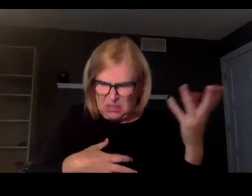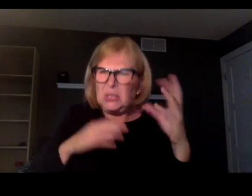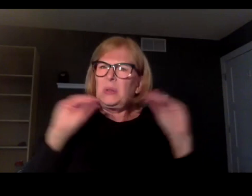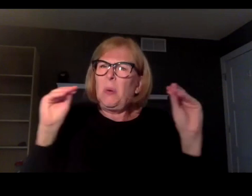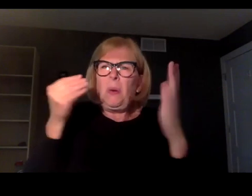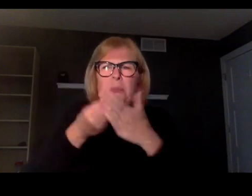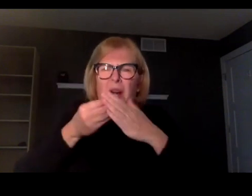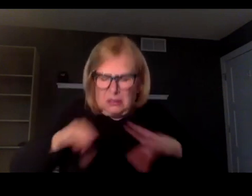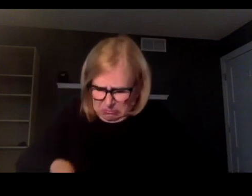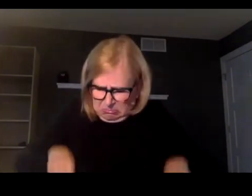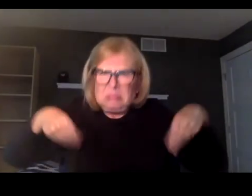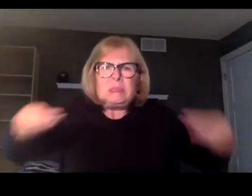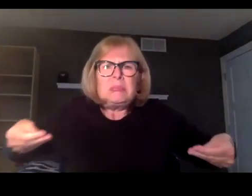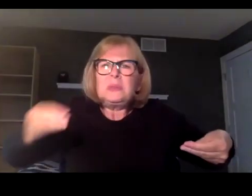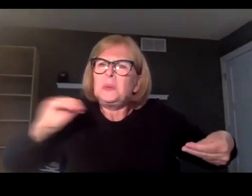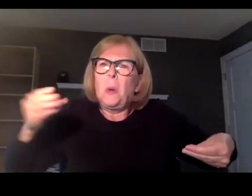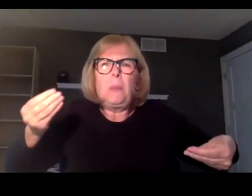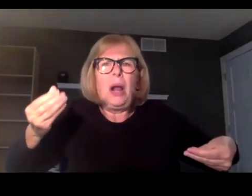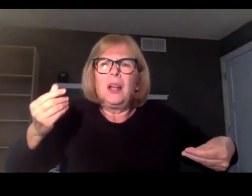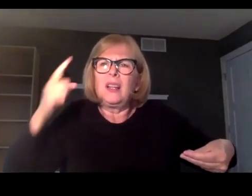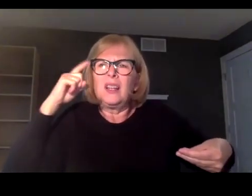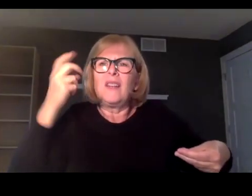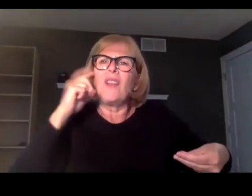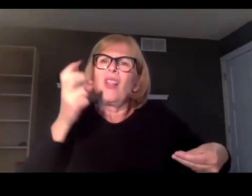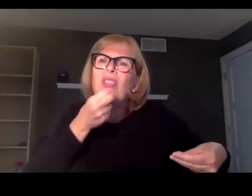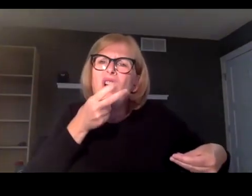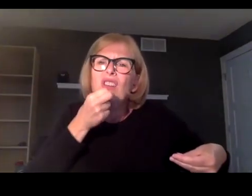"I think I'll go for a walk in the country," said he.